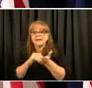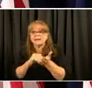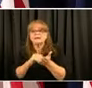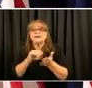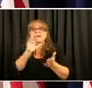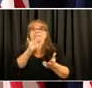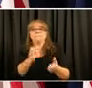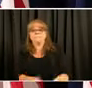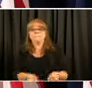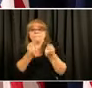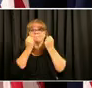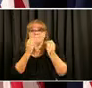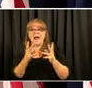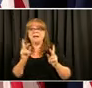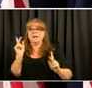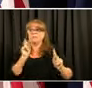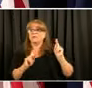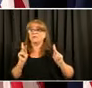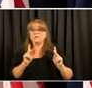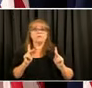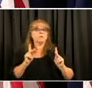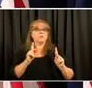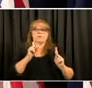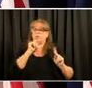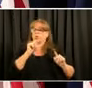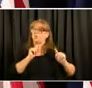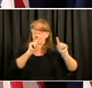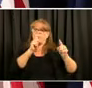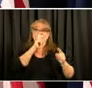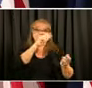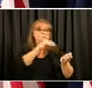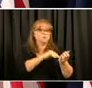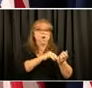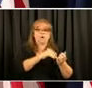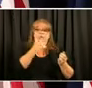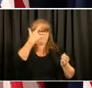very ill uh and especially younger coloradans and we want them to be able to take advantage of that